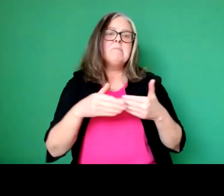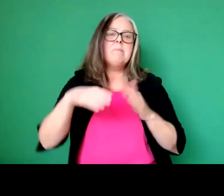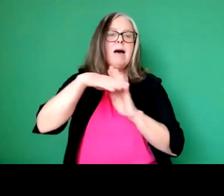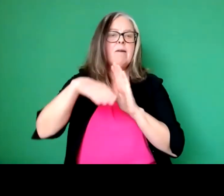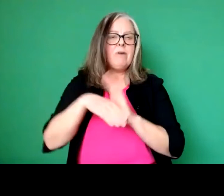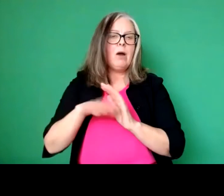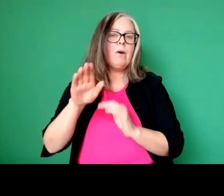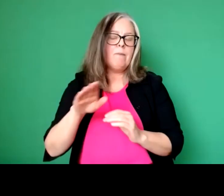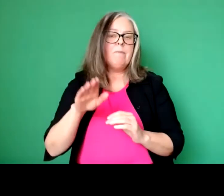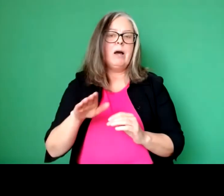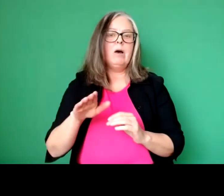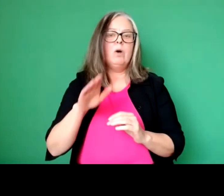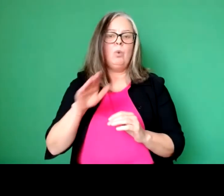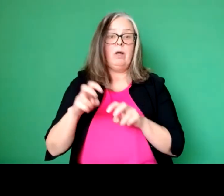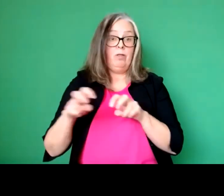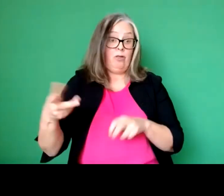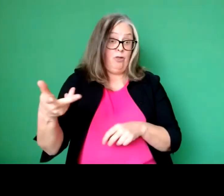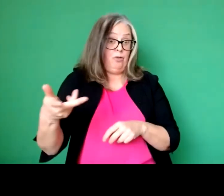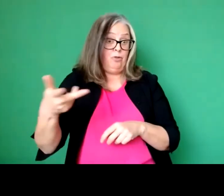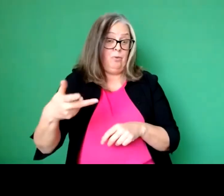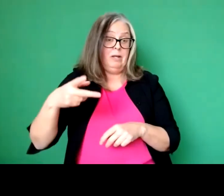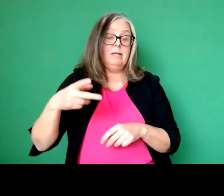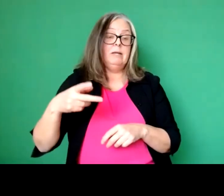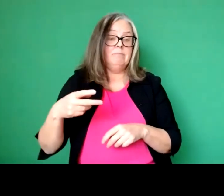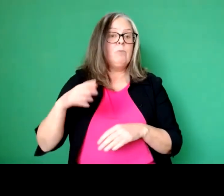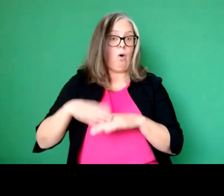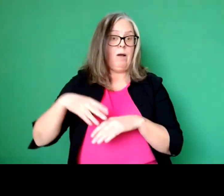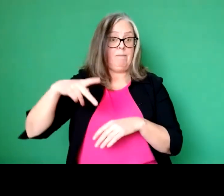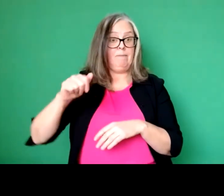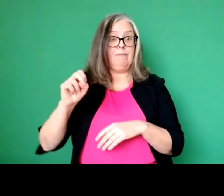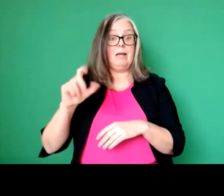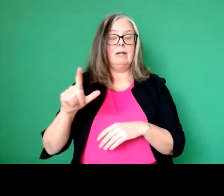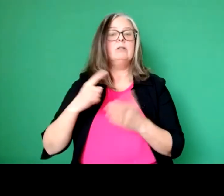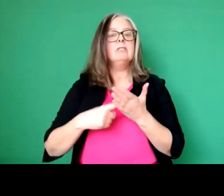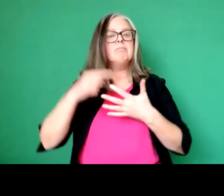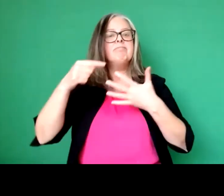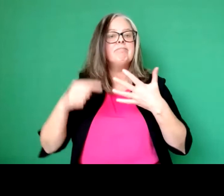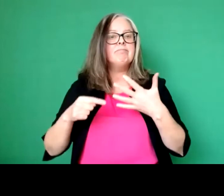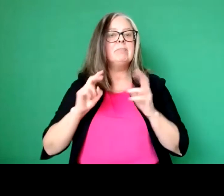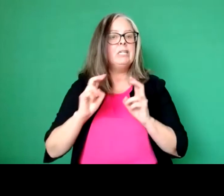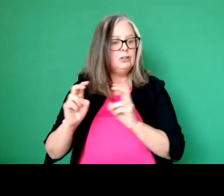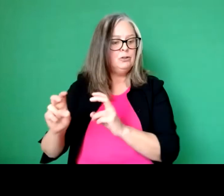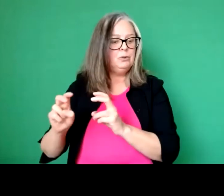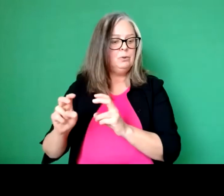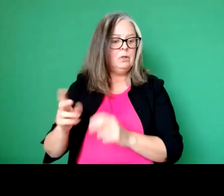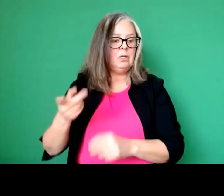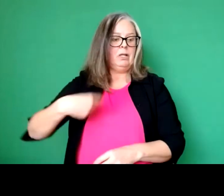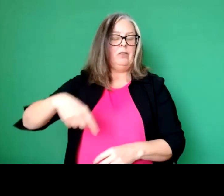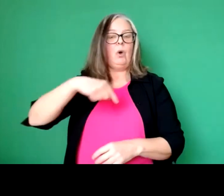our three panelists are going to discuss a variety of issues which uh we as guidance service dog